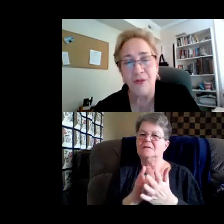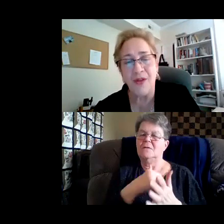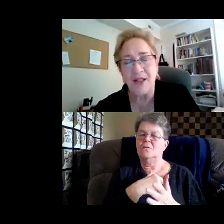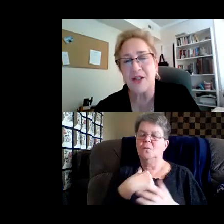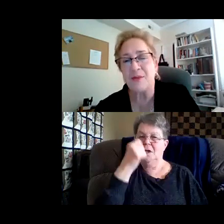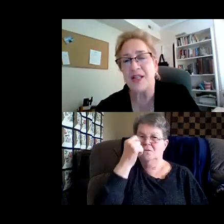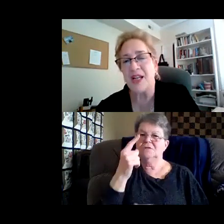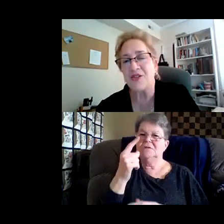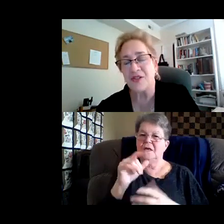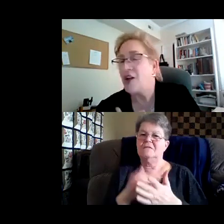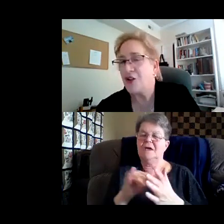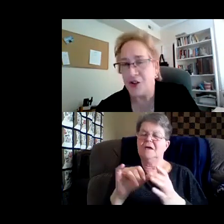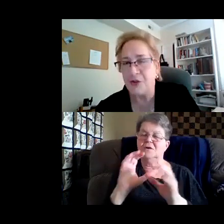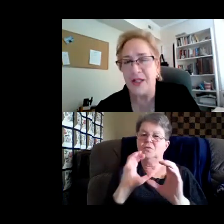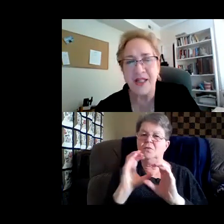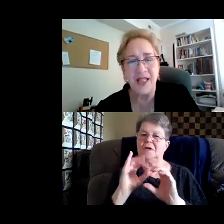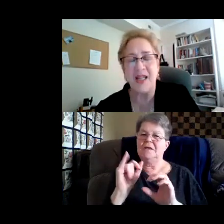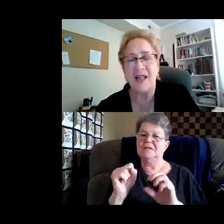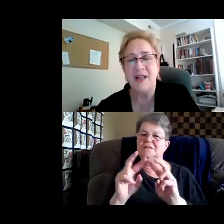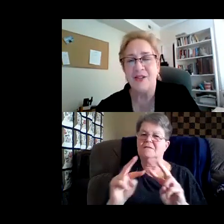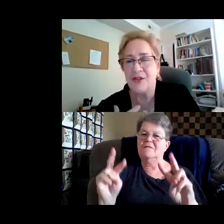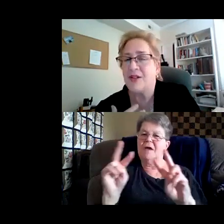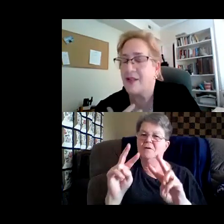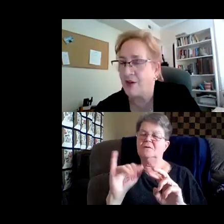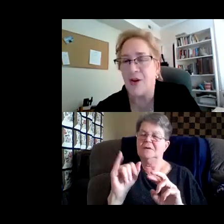are valid communications could be a key to, you know,